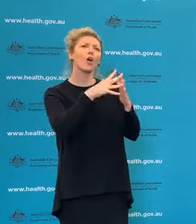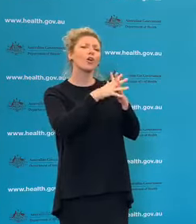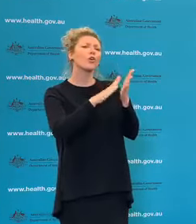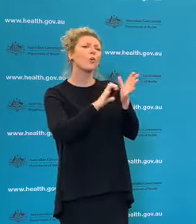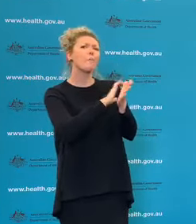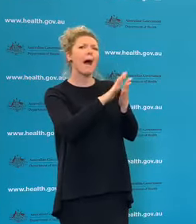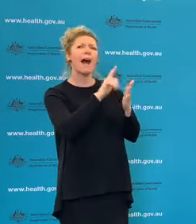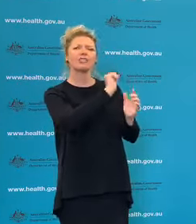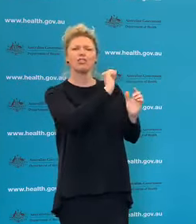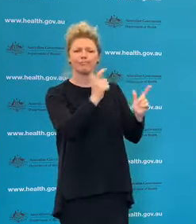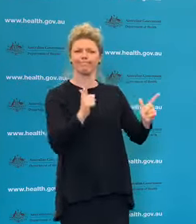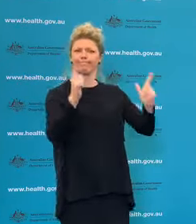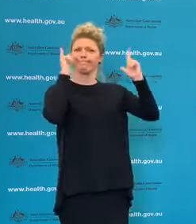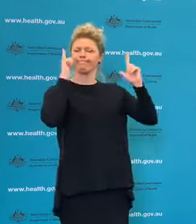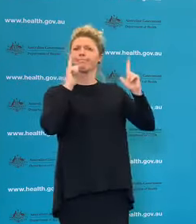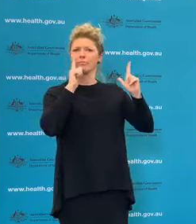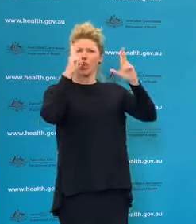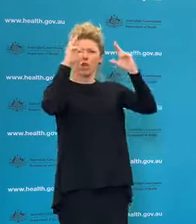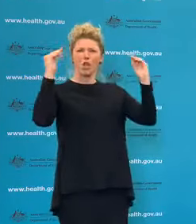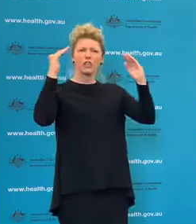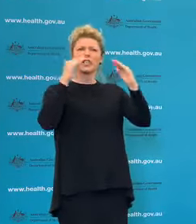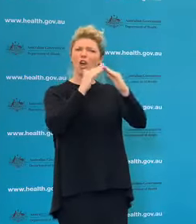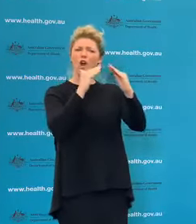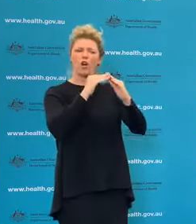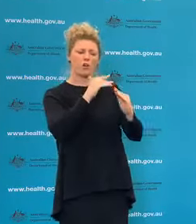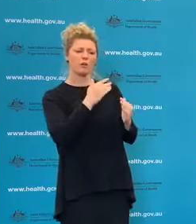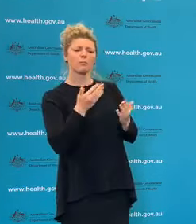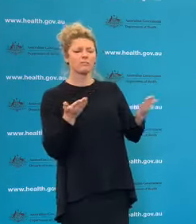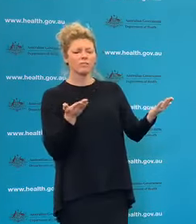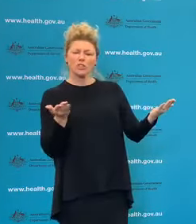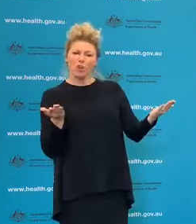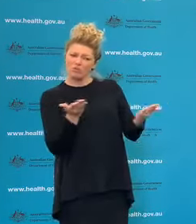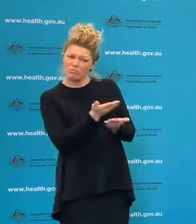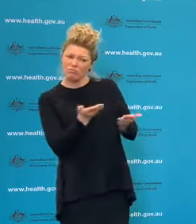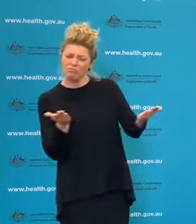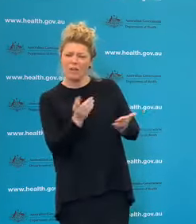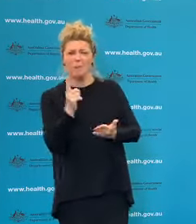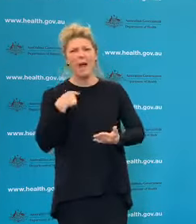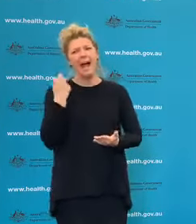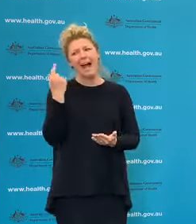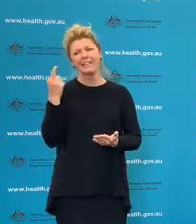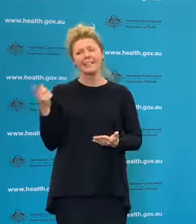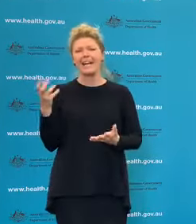respect their concerns that they are expressing during this outbreak because